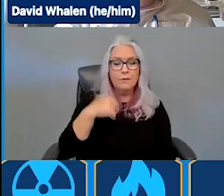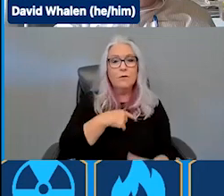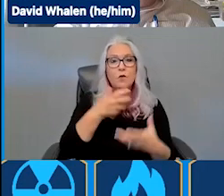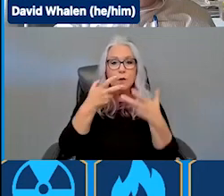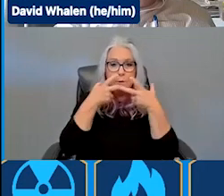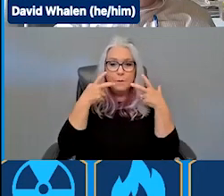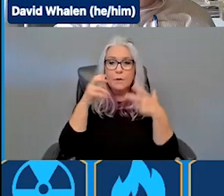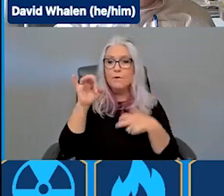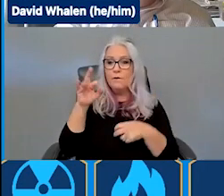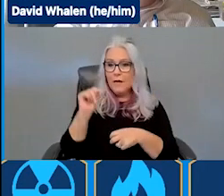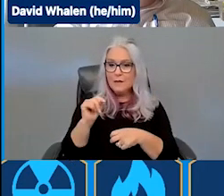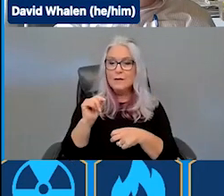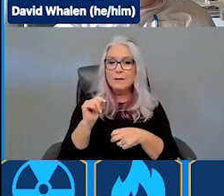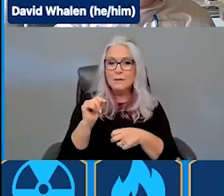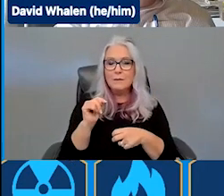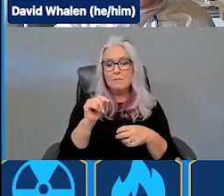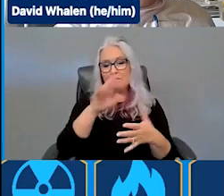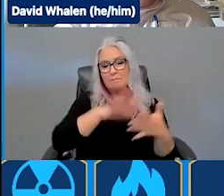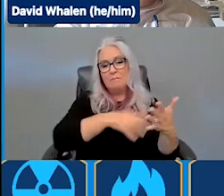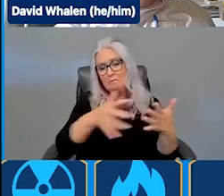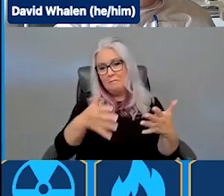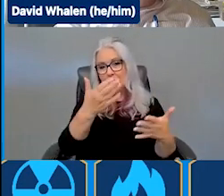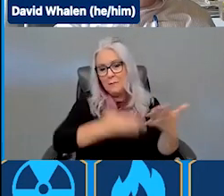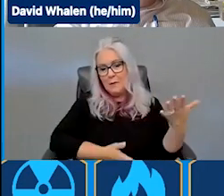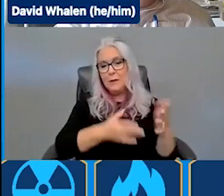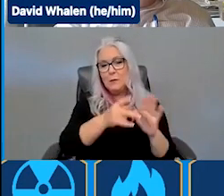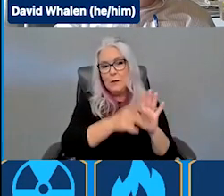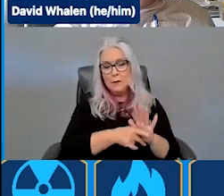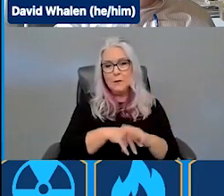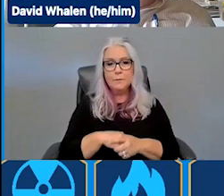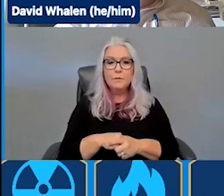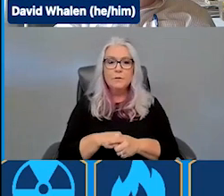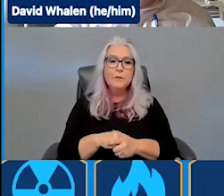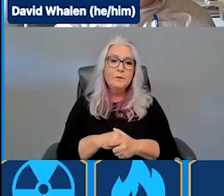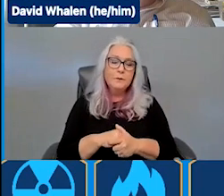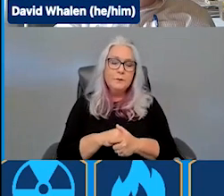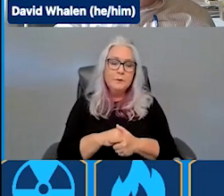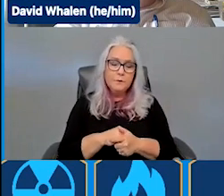All right and then when it comes to informal triage, so